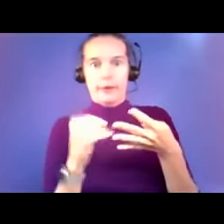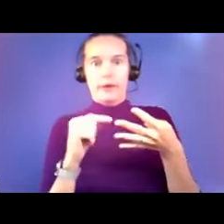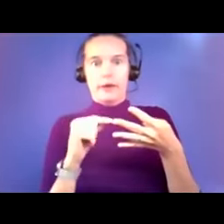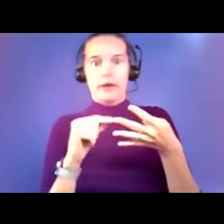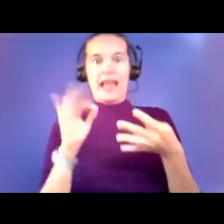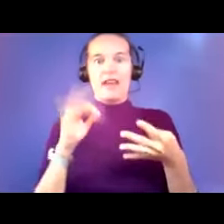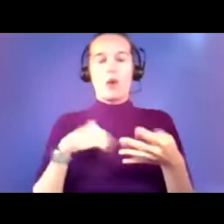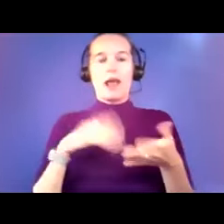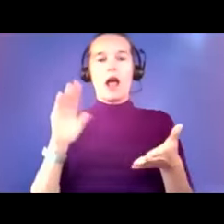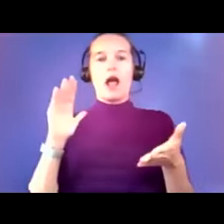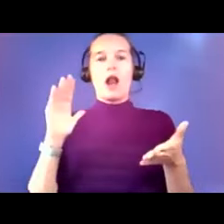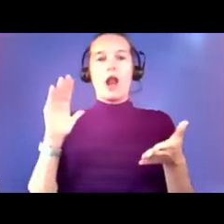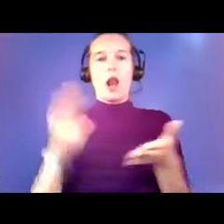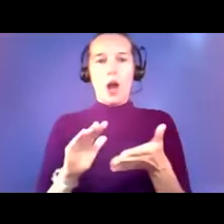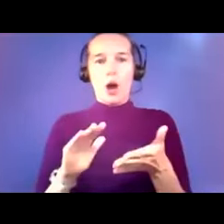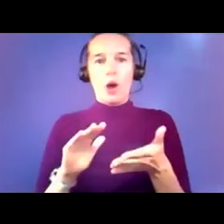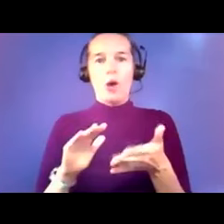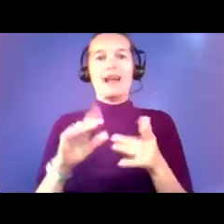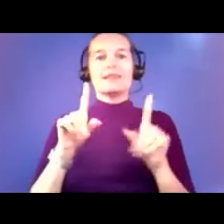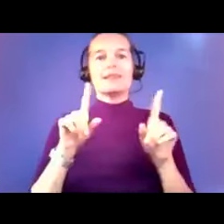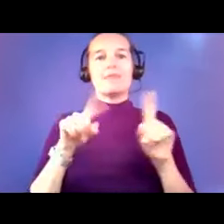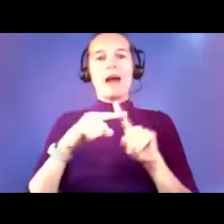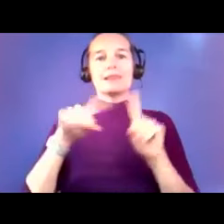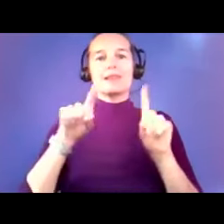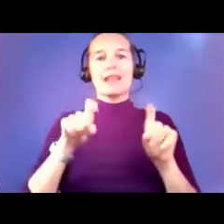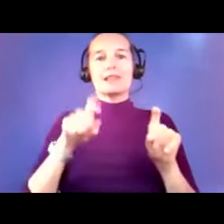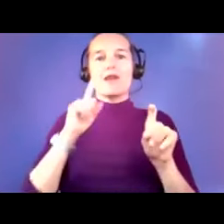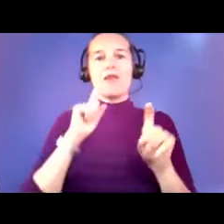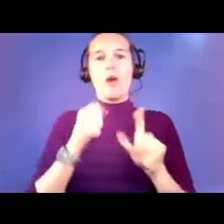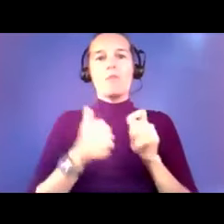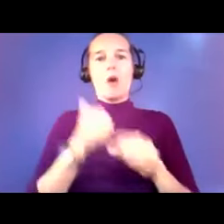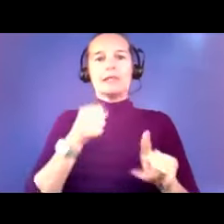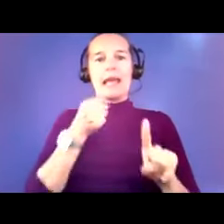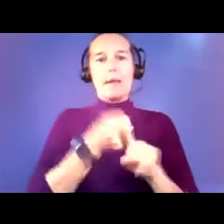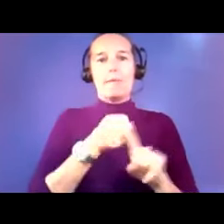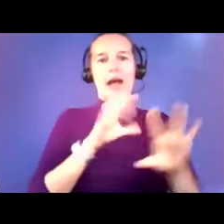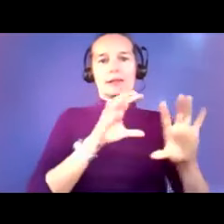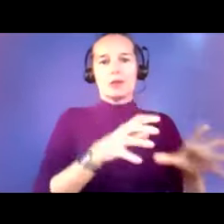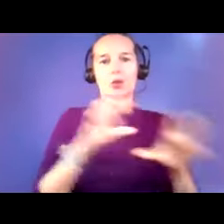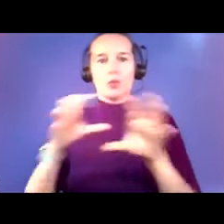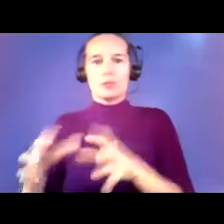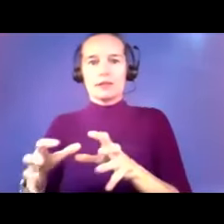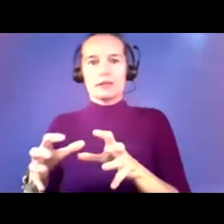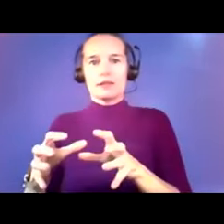for our most impacted communities, enough to bypass the new daily case benchmark.